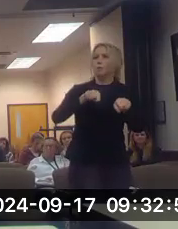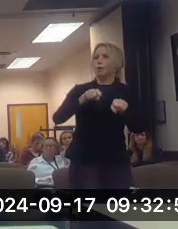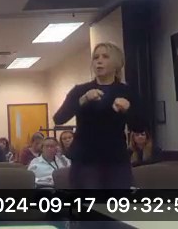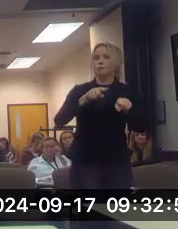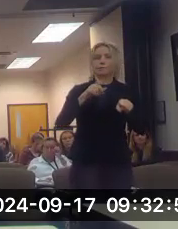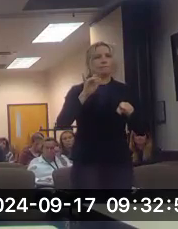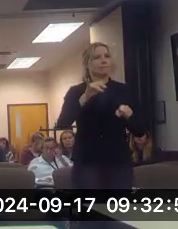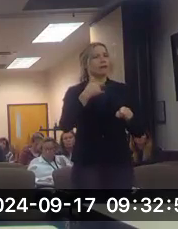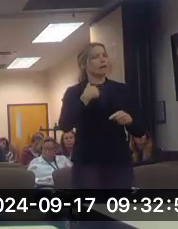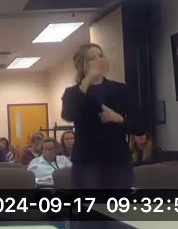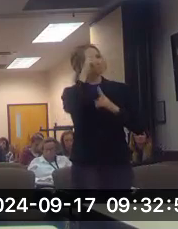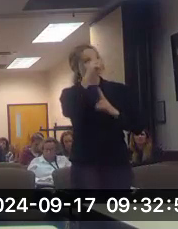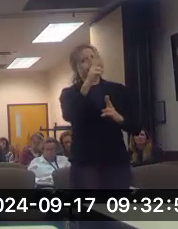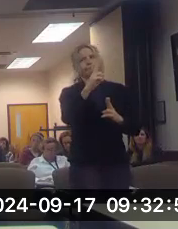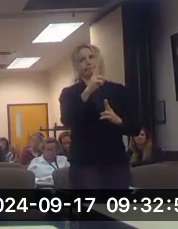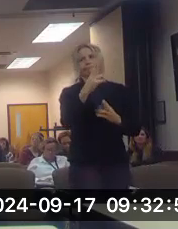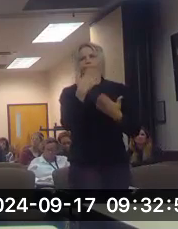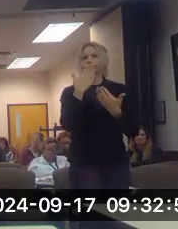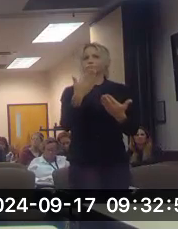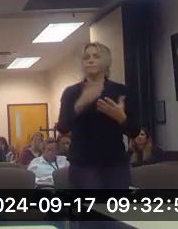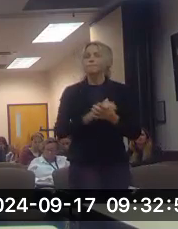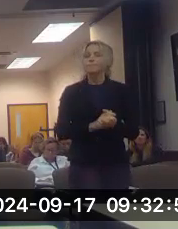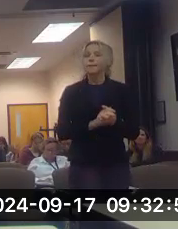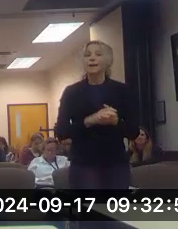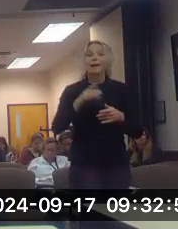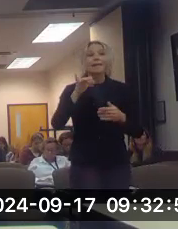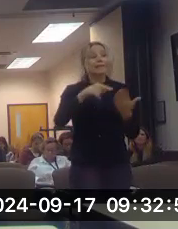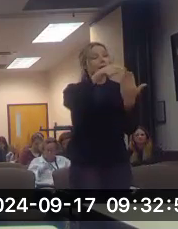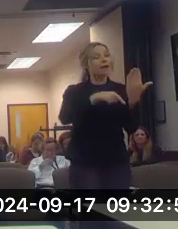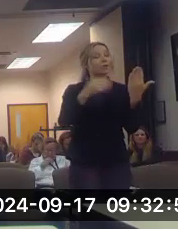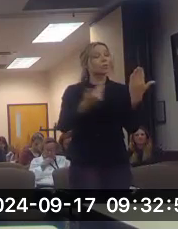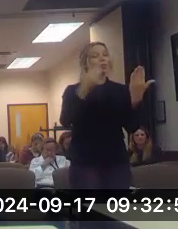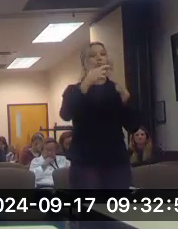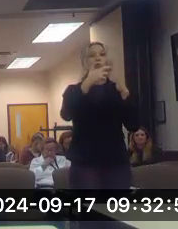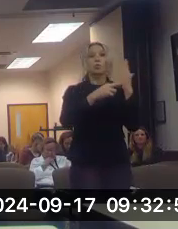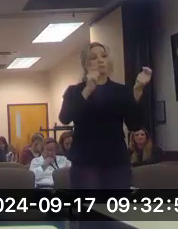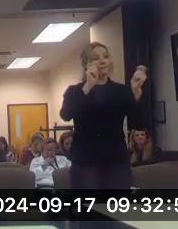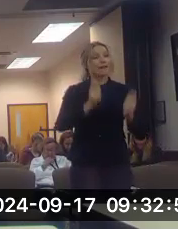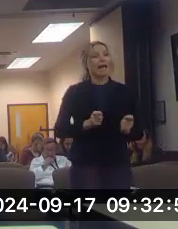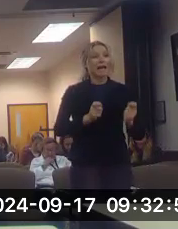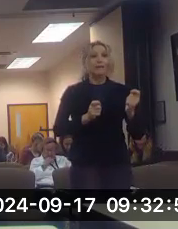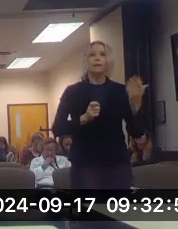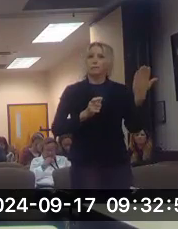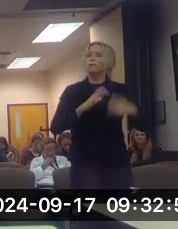Reginald Parson: The revised rules have made progress Reginald Parson: by clarifying the definition of a family member